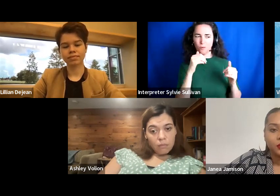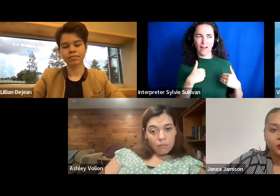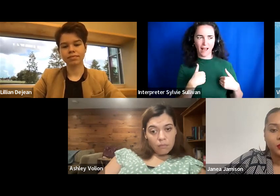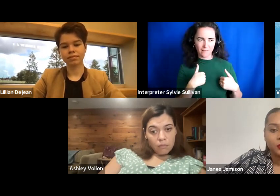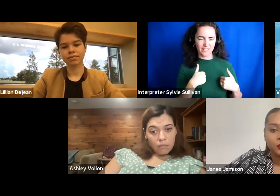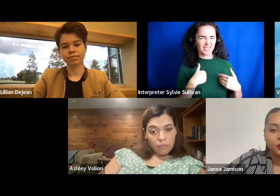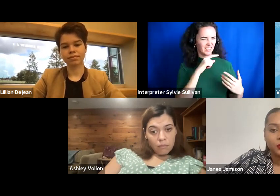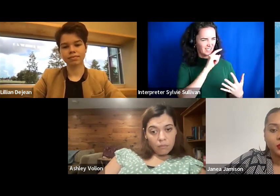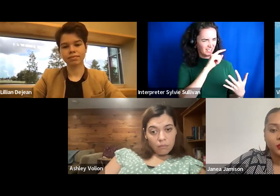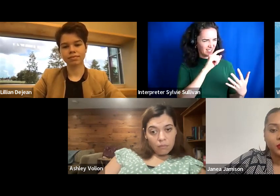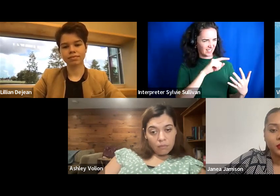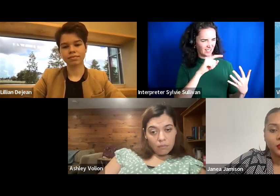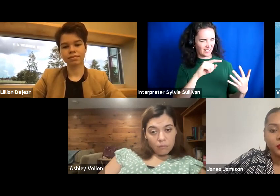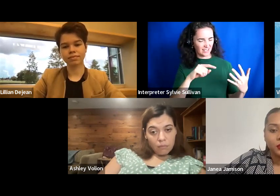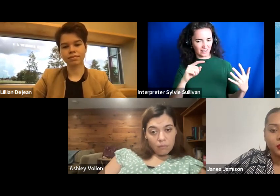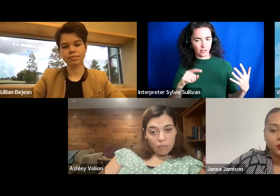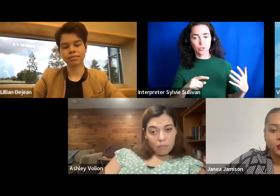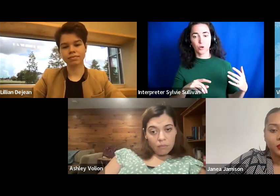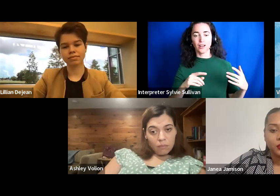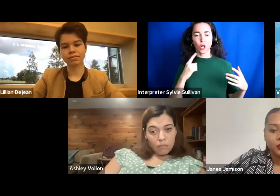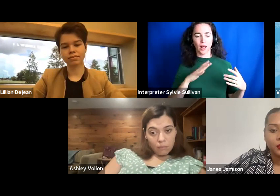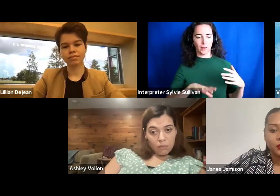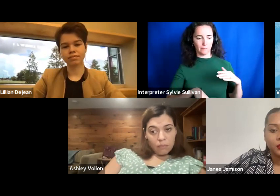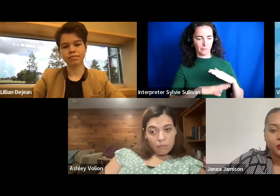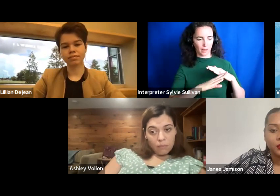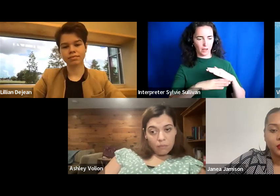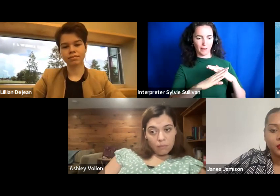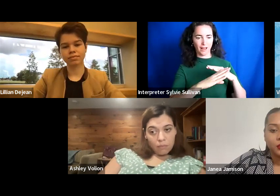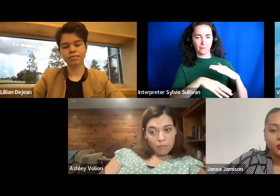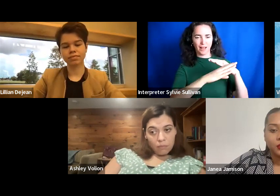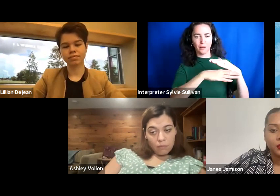Those little things can accumulate, and they cause barriers to voting and participating with everyone else on a election day.